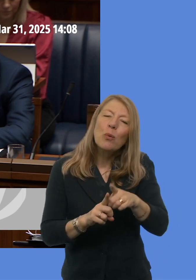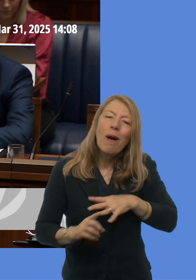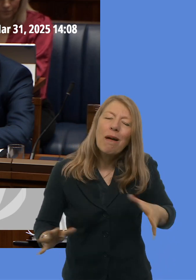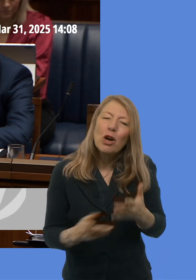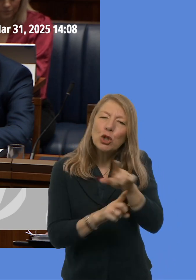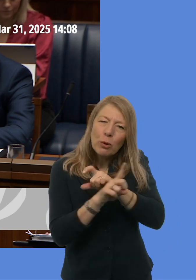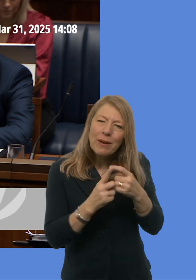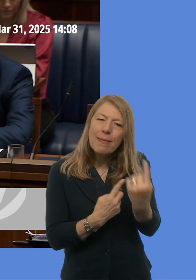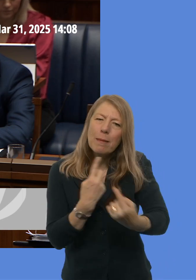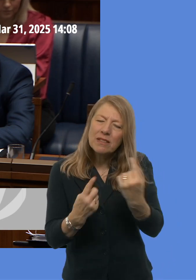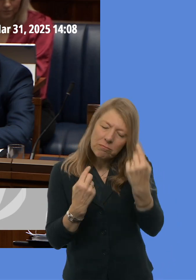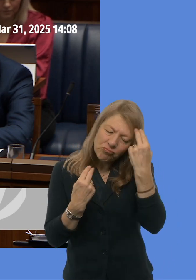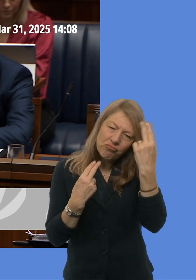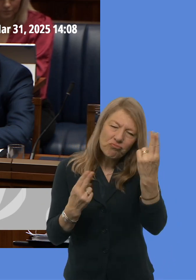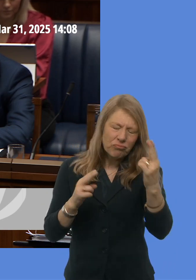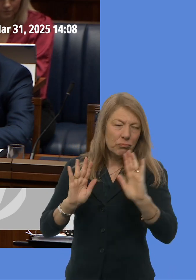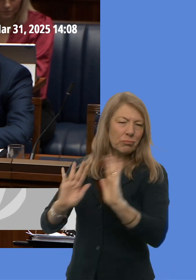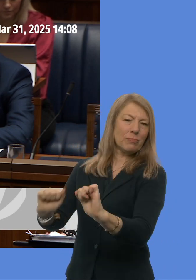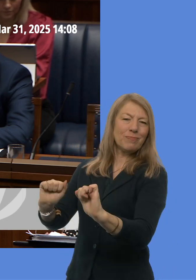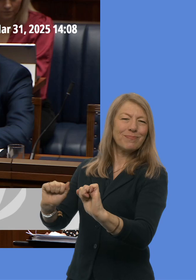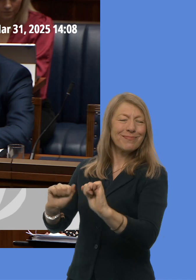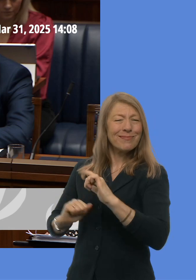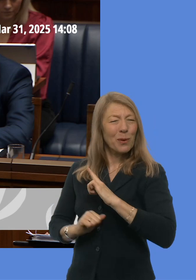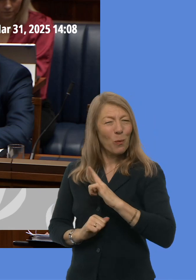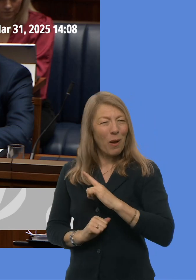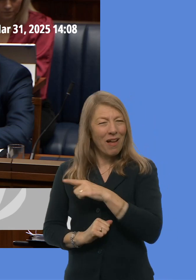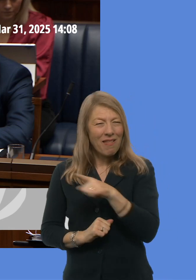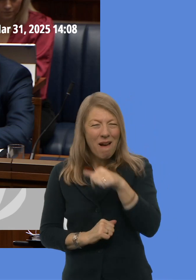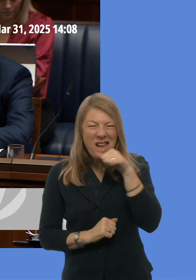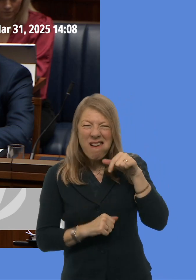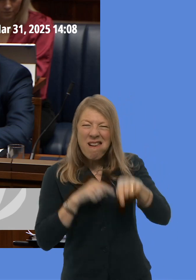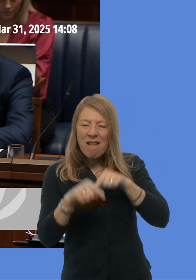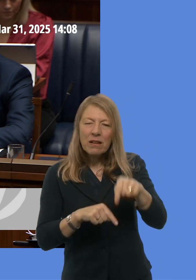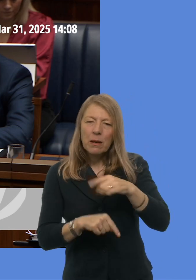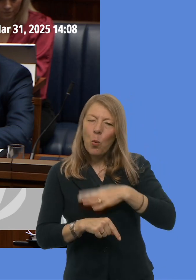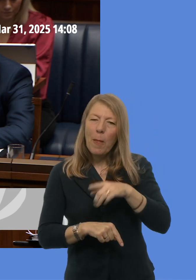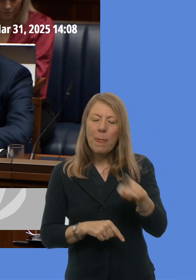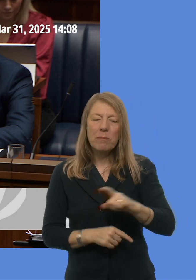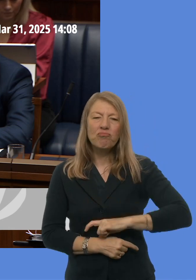order to resist those who attempt to assert control over them. That is very much what this type of programme does.